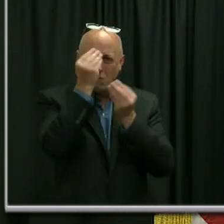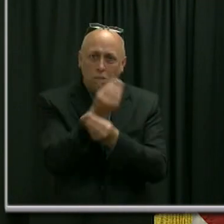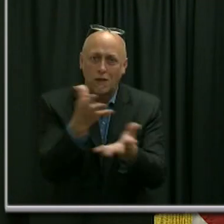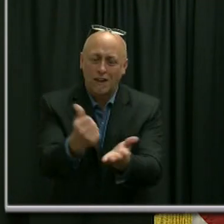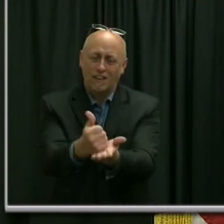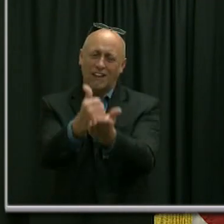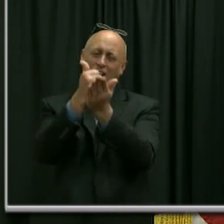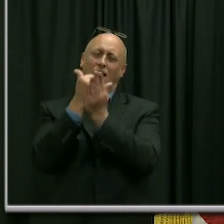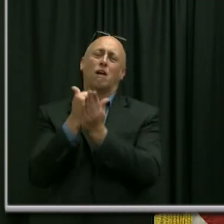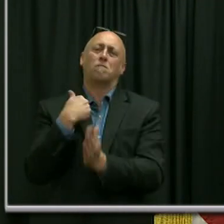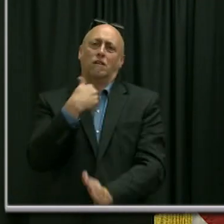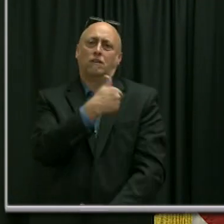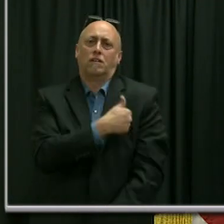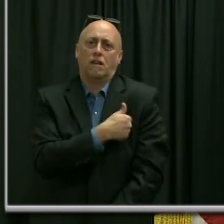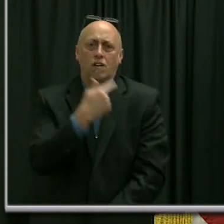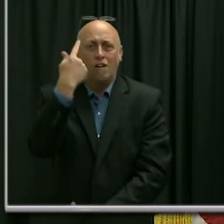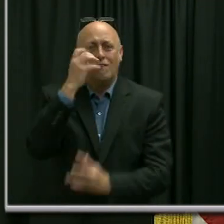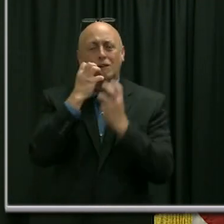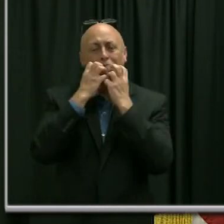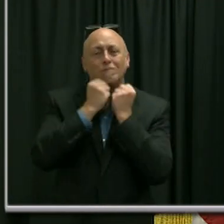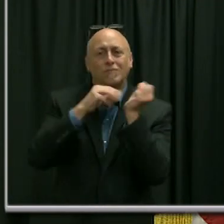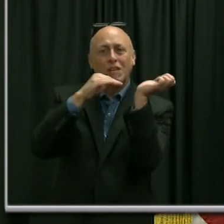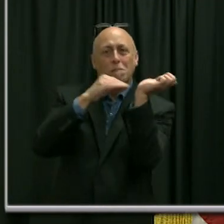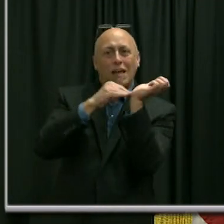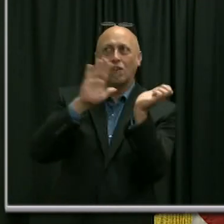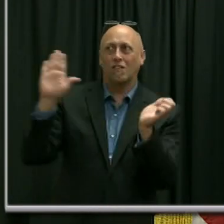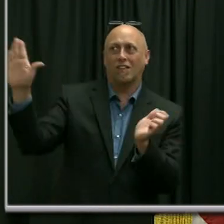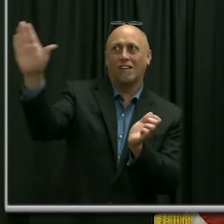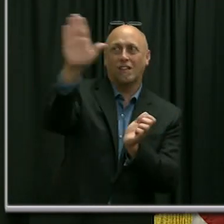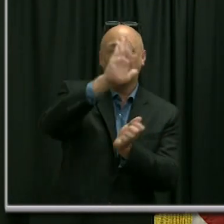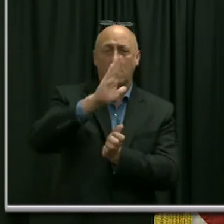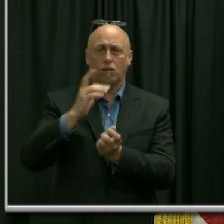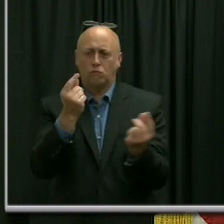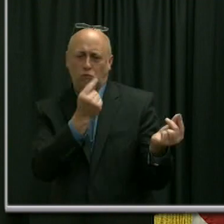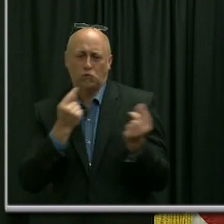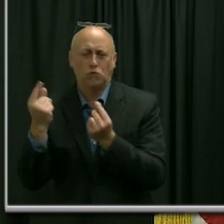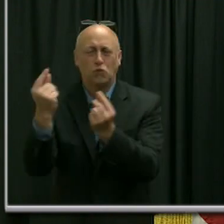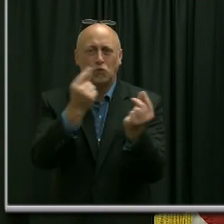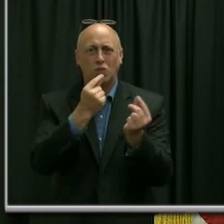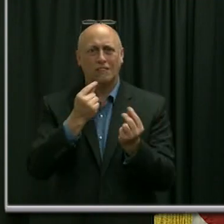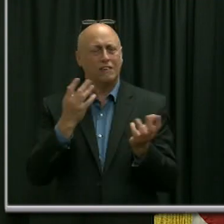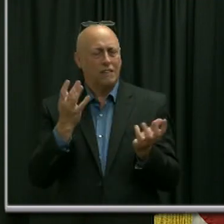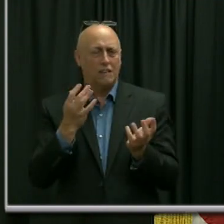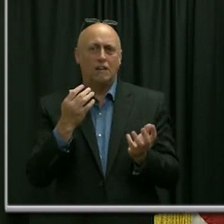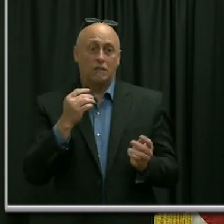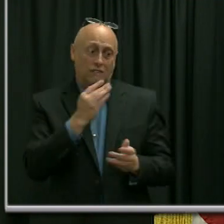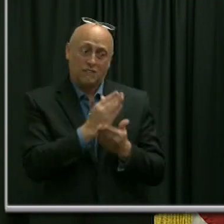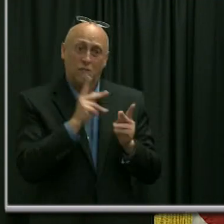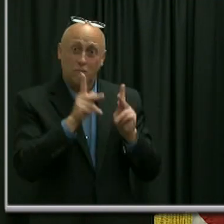HOSPITALS ARE OVERWHELMED. WE NEED YOUR HELP TO PRESERVE